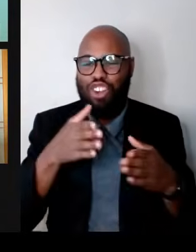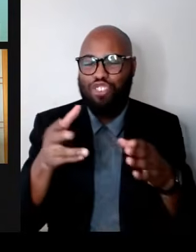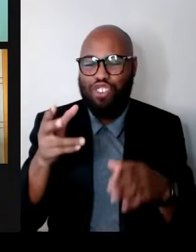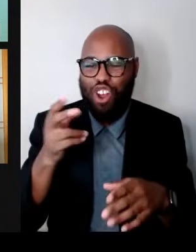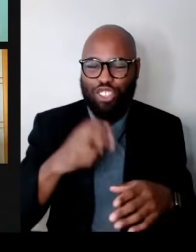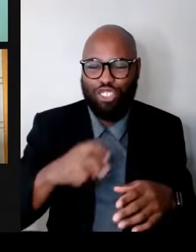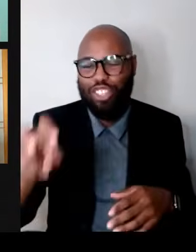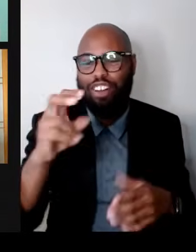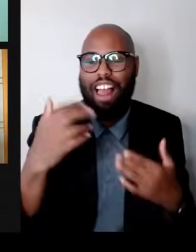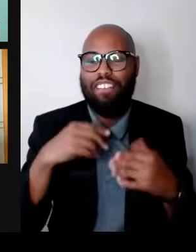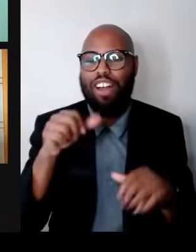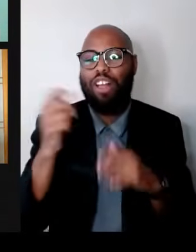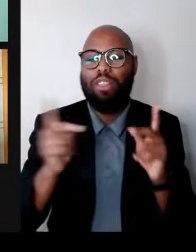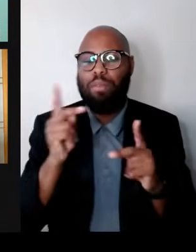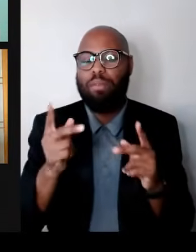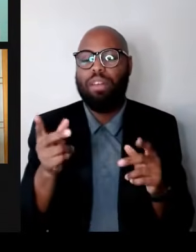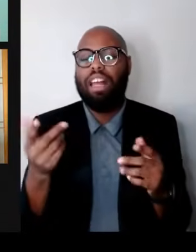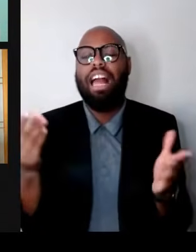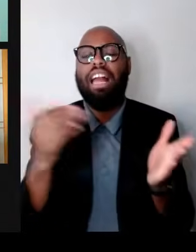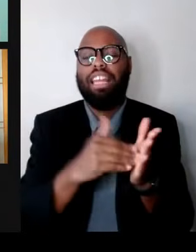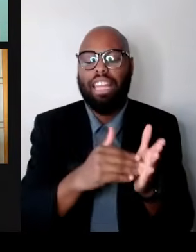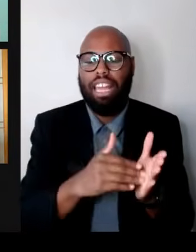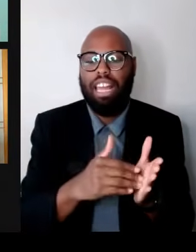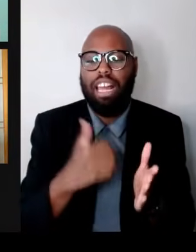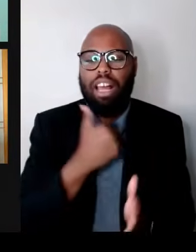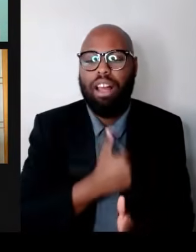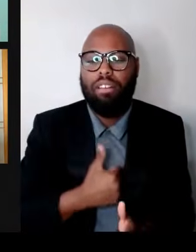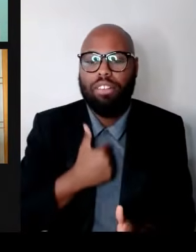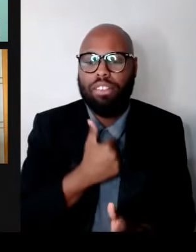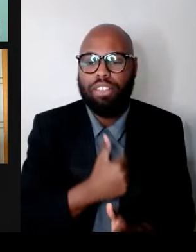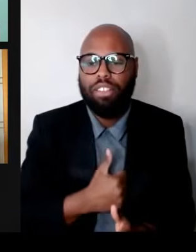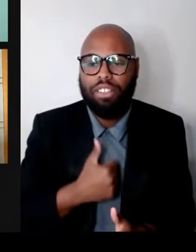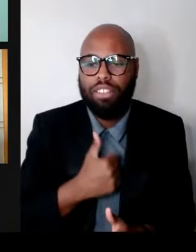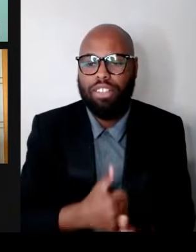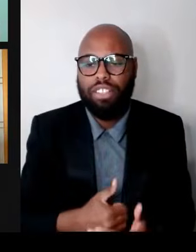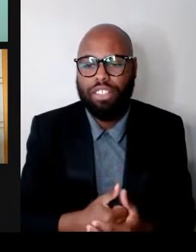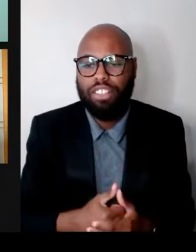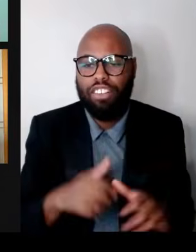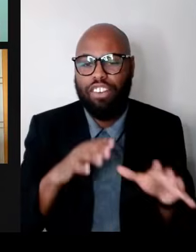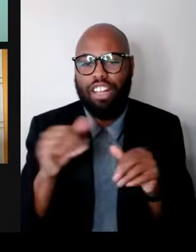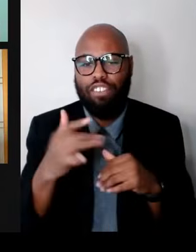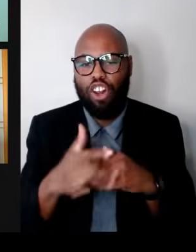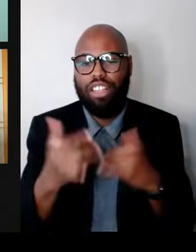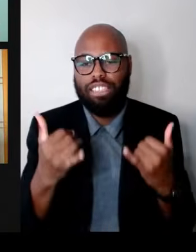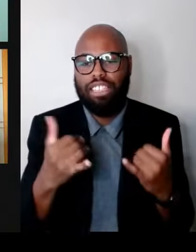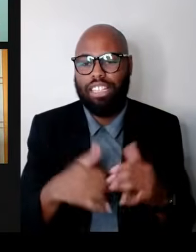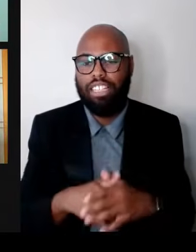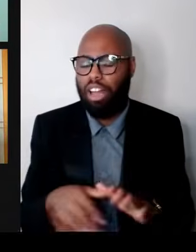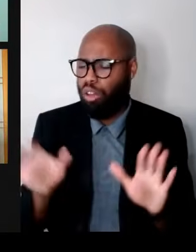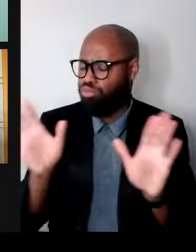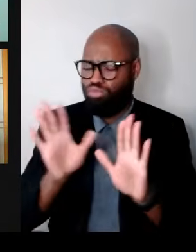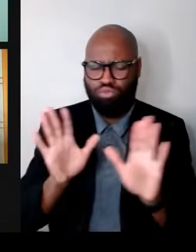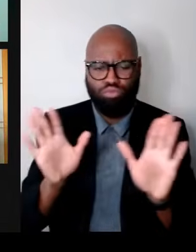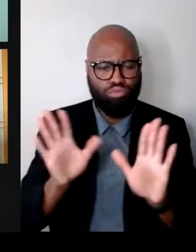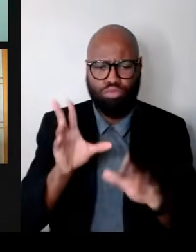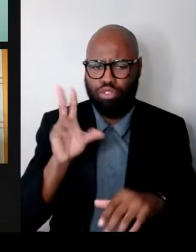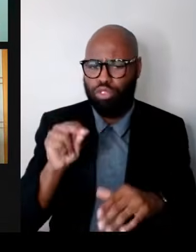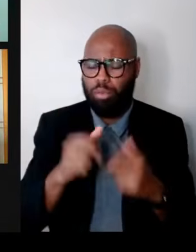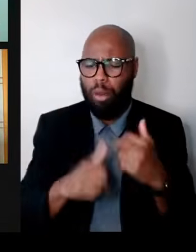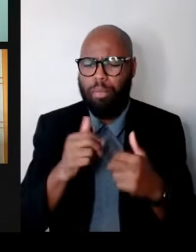And so again, I apologize for not being- Not at all, not at all. Maru, thank you so much for the work you're doing.